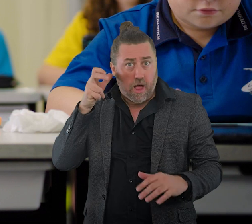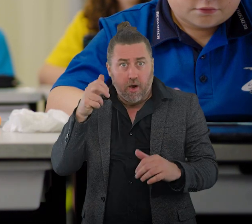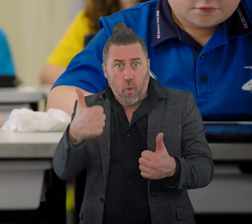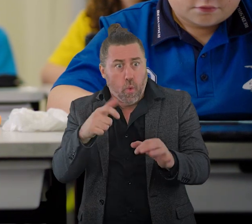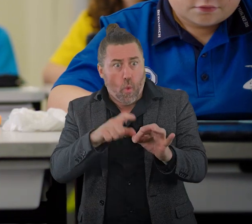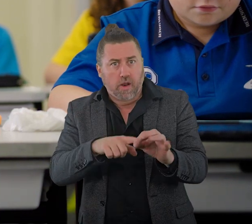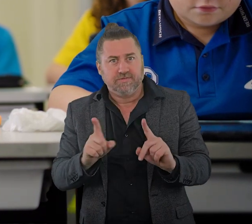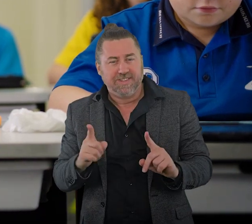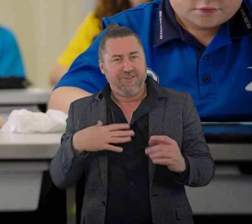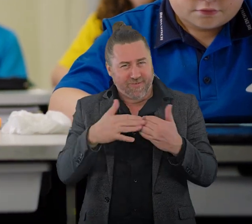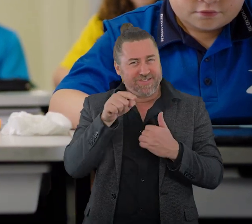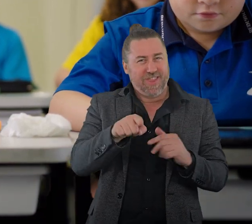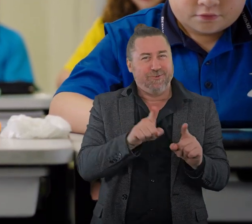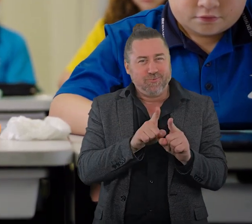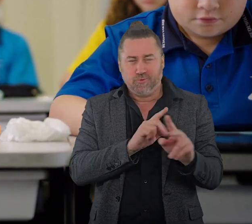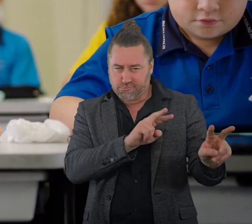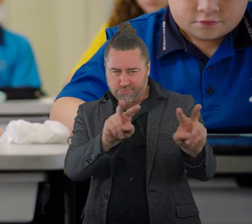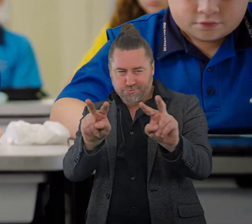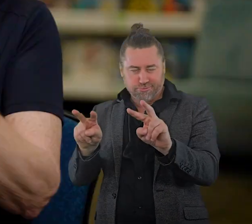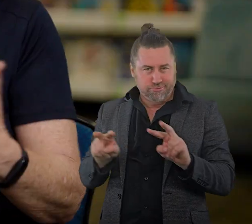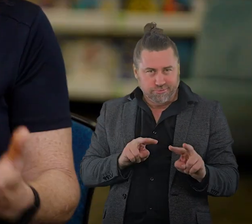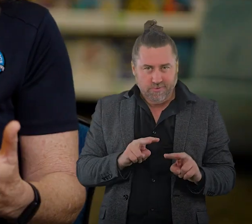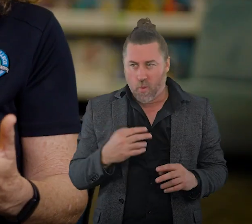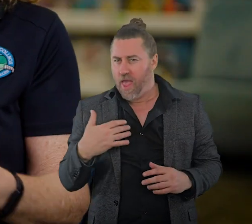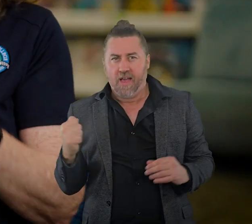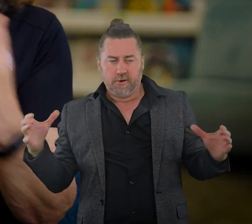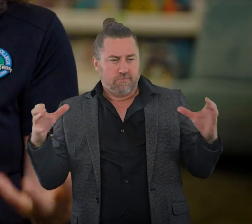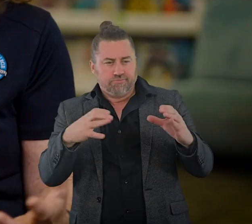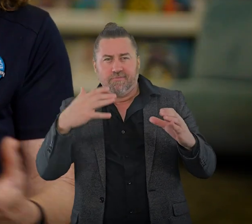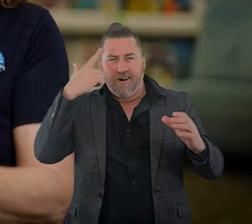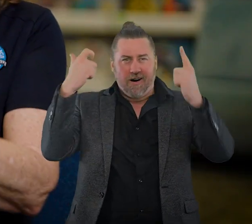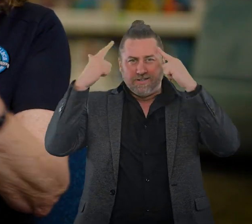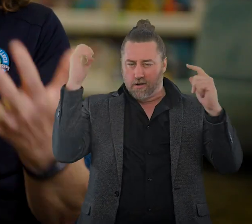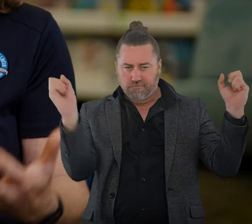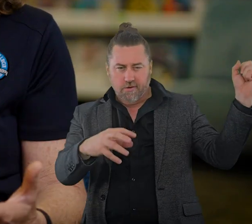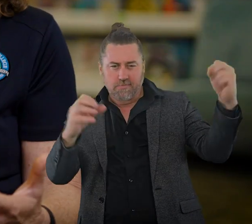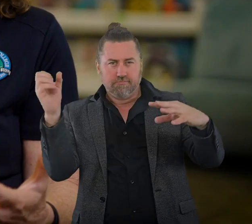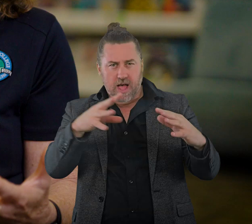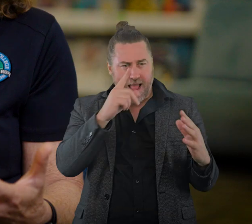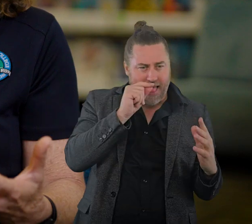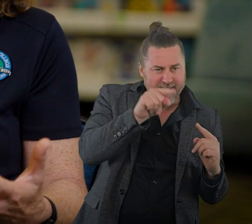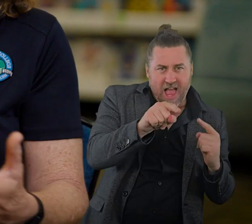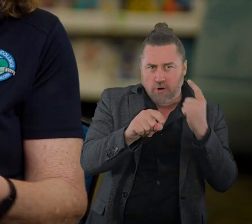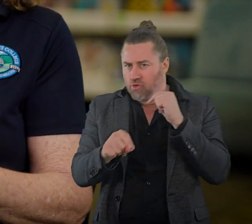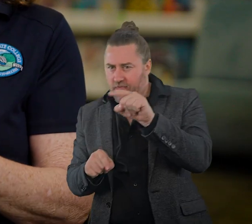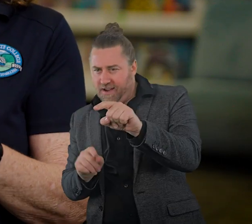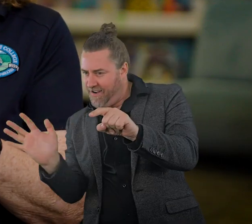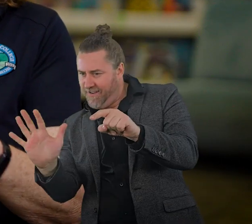So, addressing those elements. We came up with lots of things. It was like a brainstorm of all the things that we could possibly do and then we went,